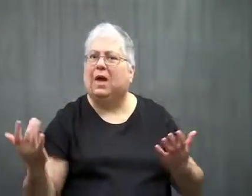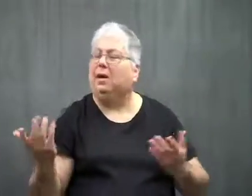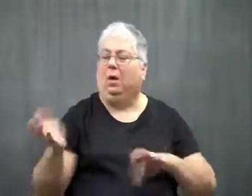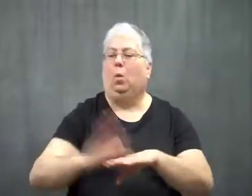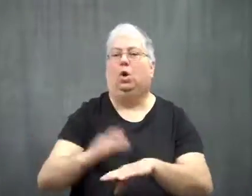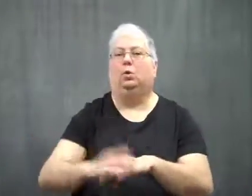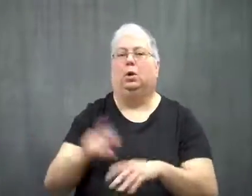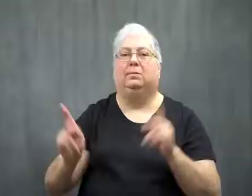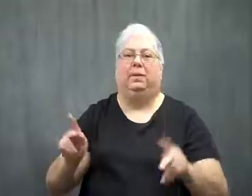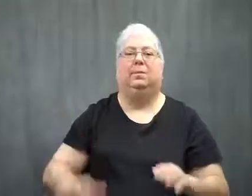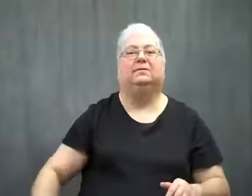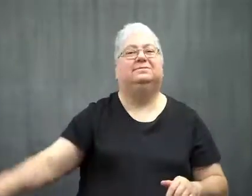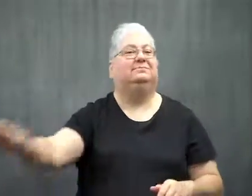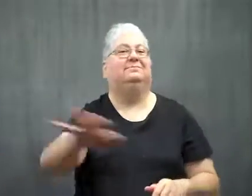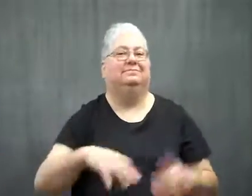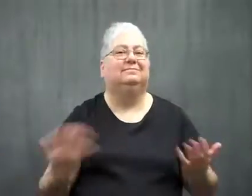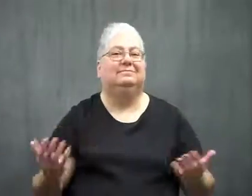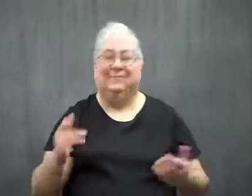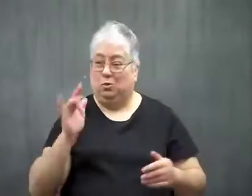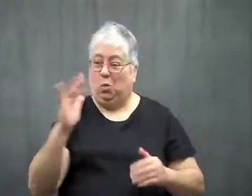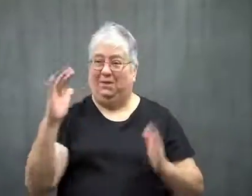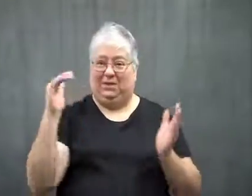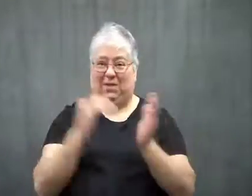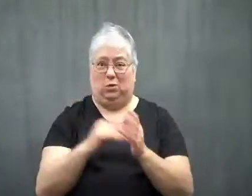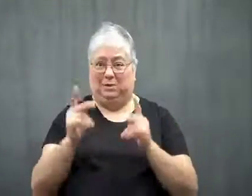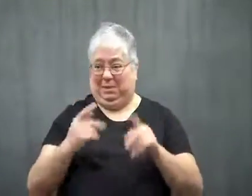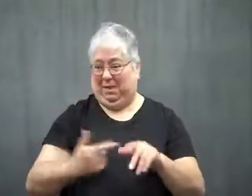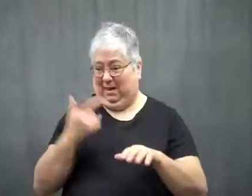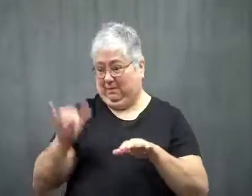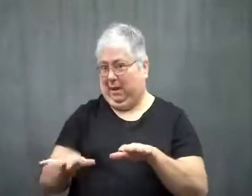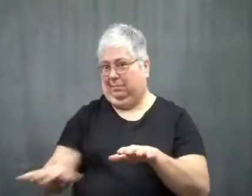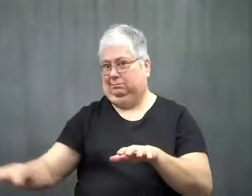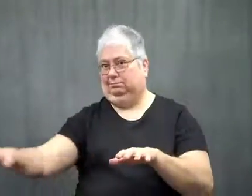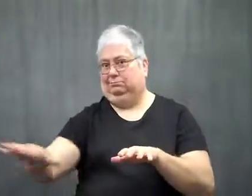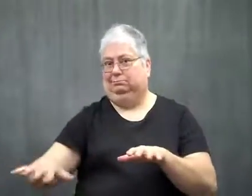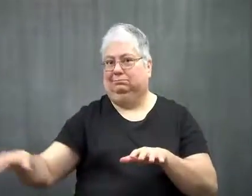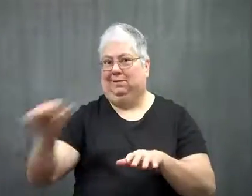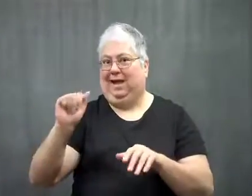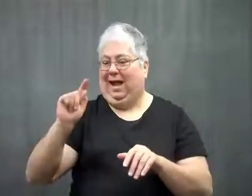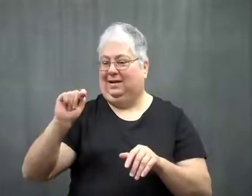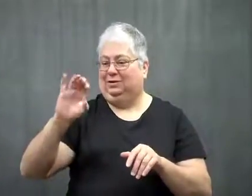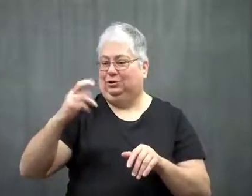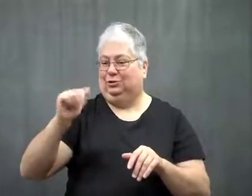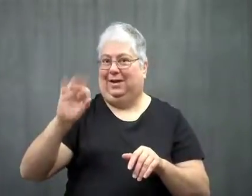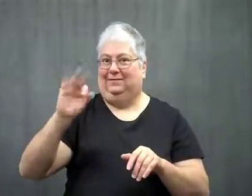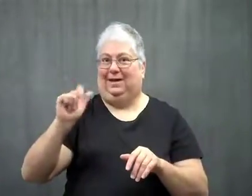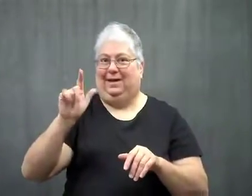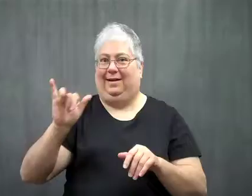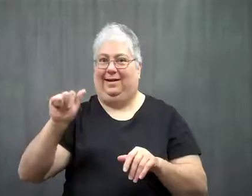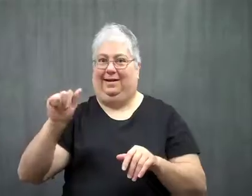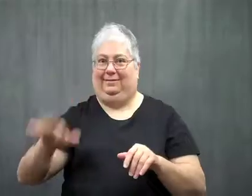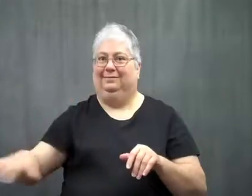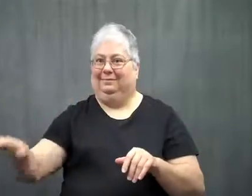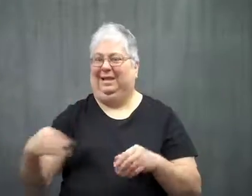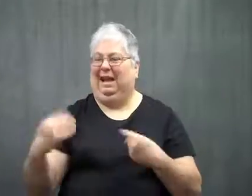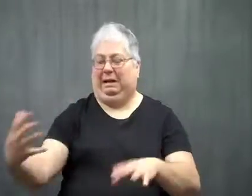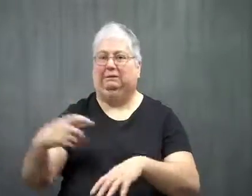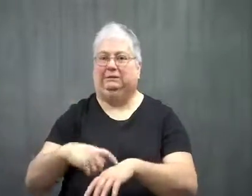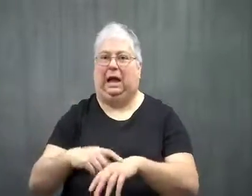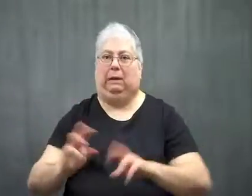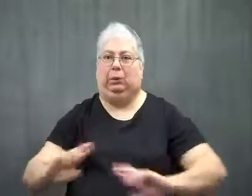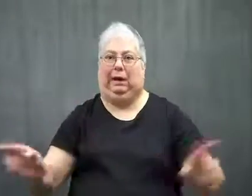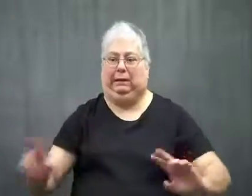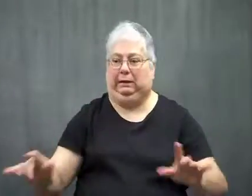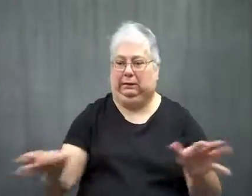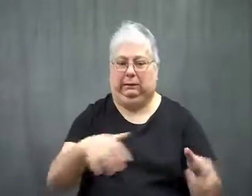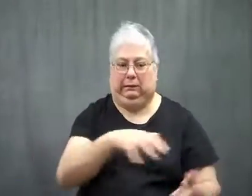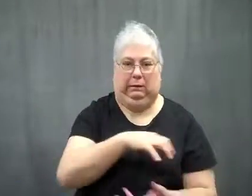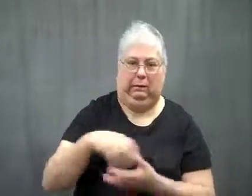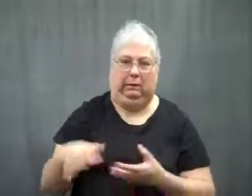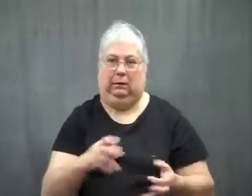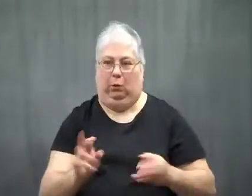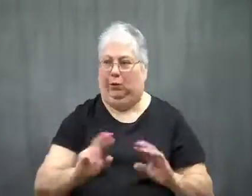This is so the 25,000 people in the Atchafalaya area can be warned and they can prepare to leave.